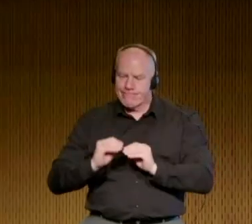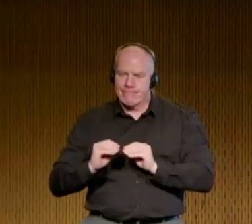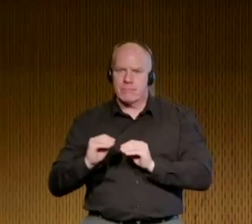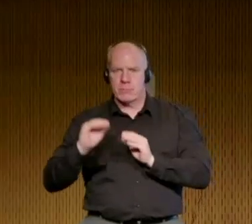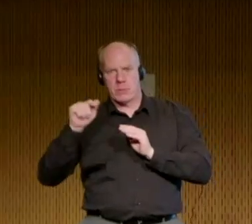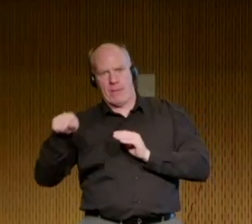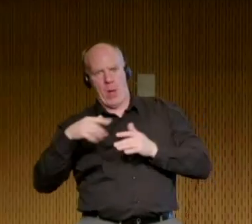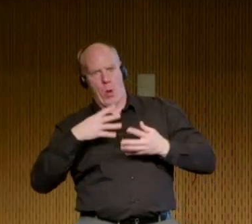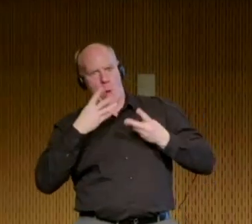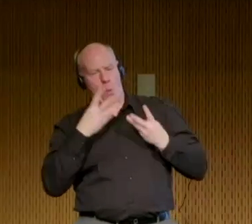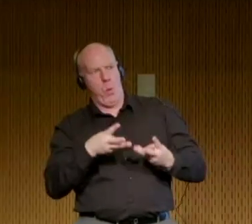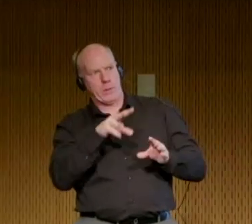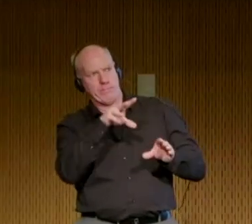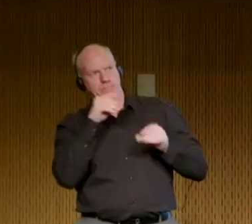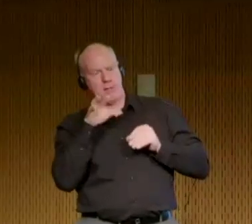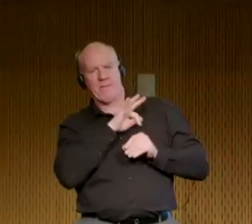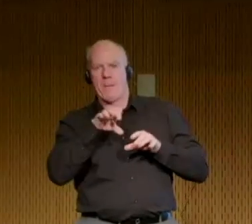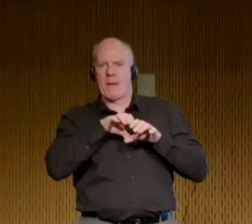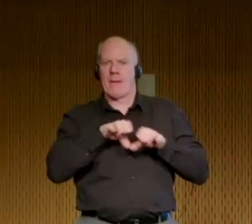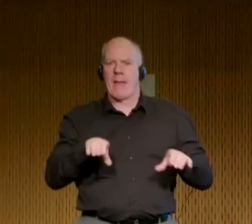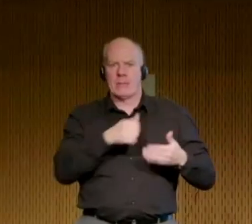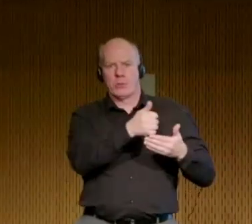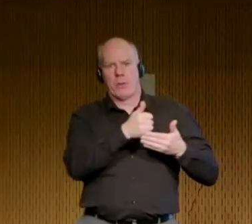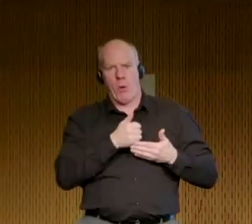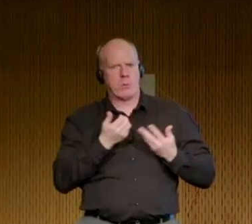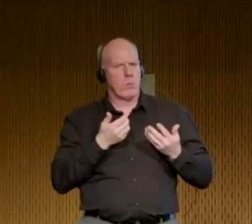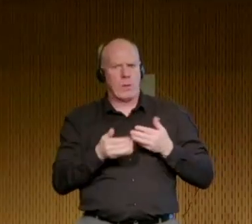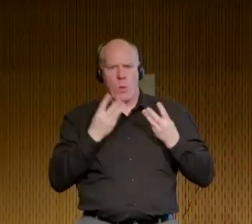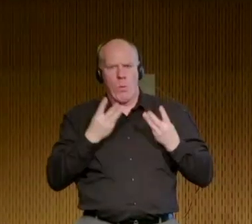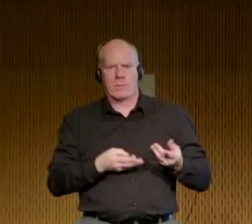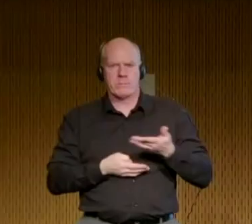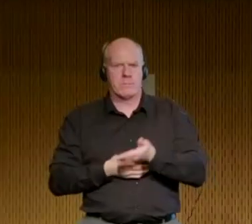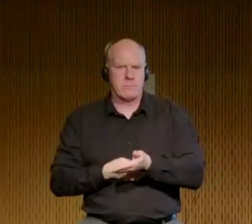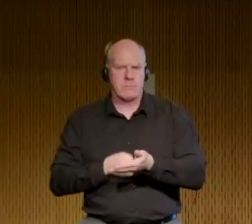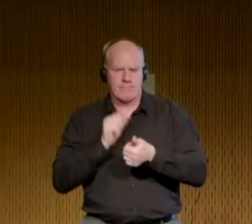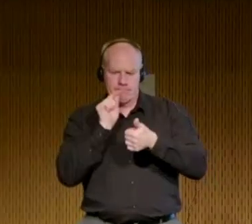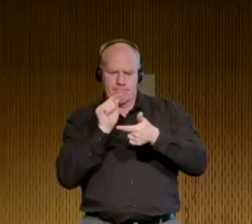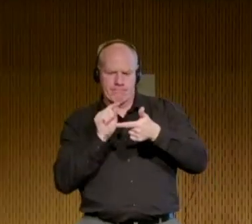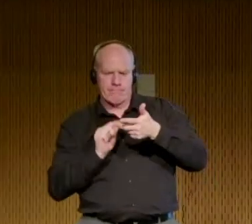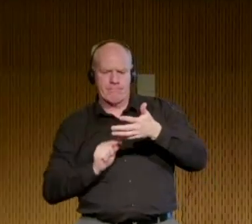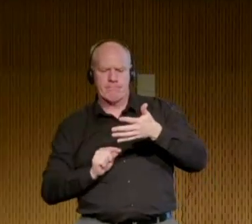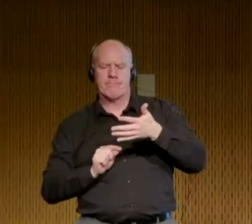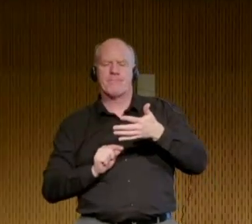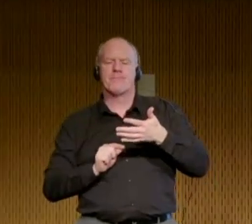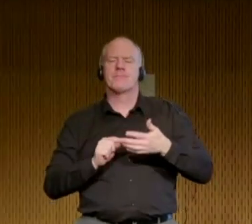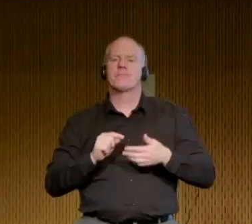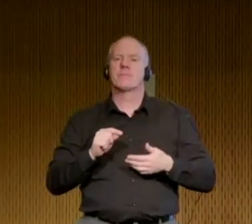would like to get out of our class, out of our support classes. So we have a template that